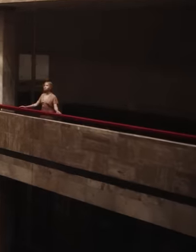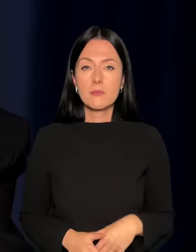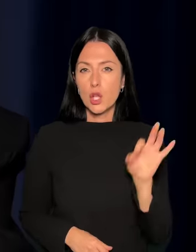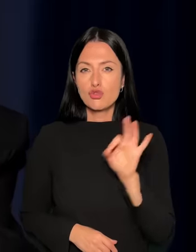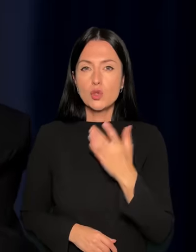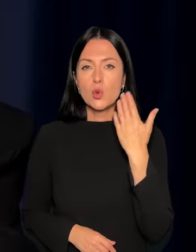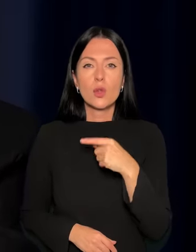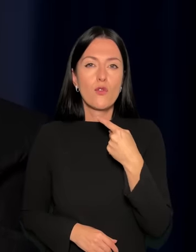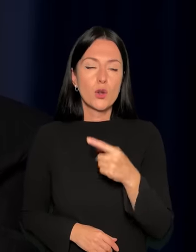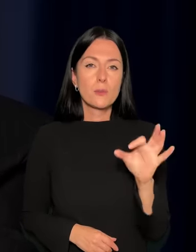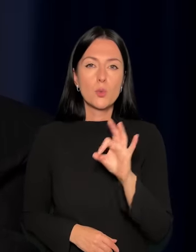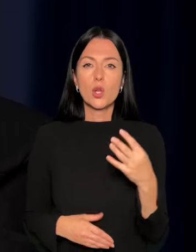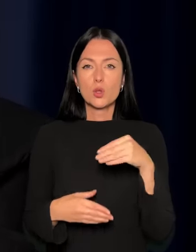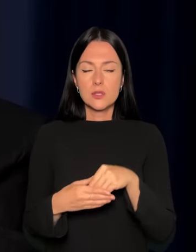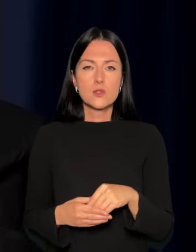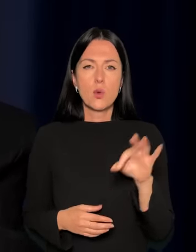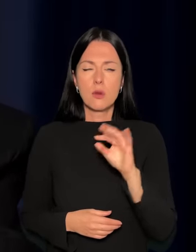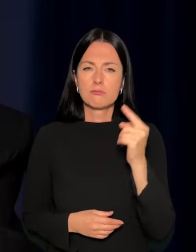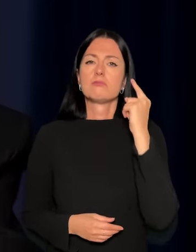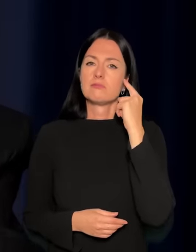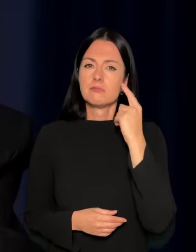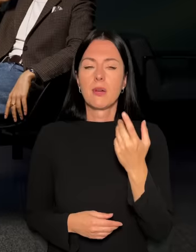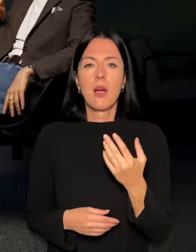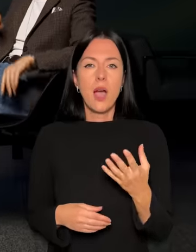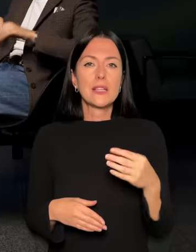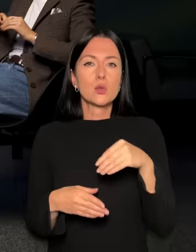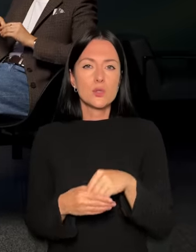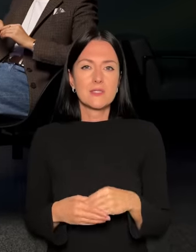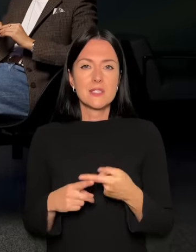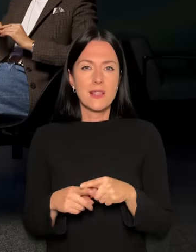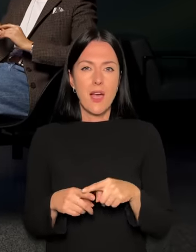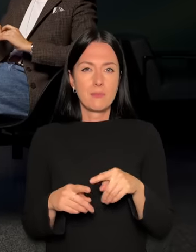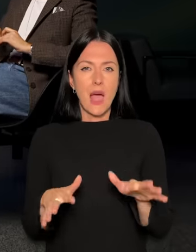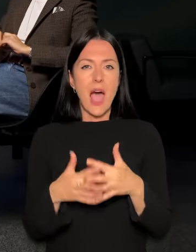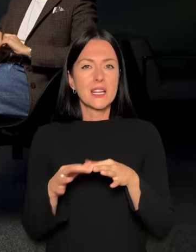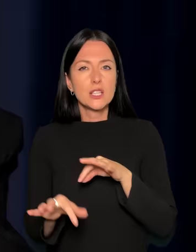Often, when people talk about inclusivity, they immediately think of inclusivity in architecture and physical spaces.